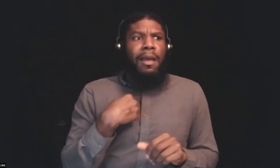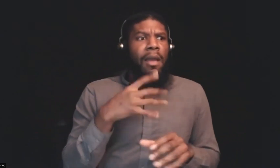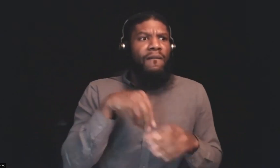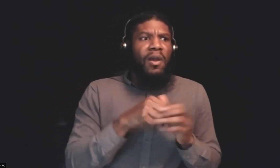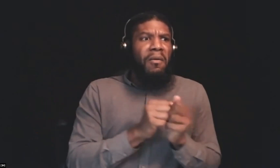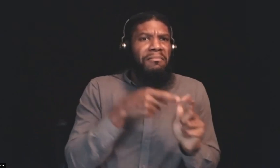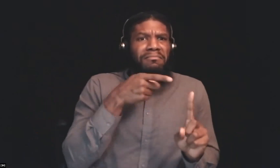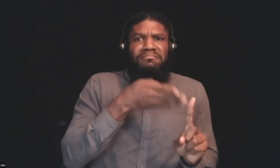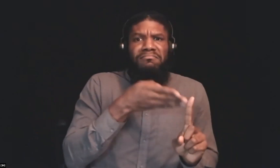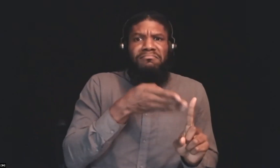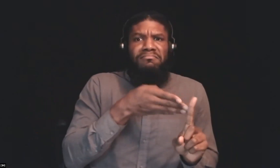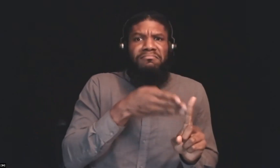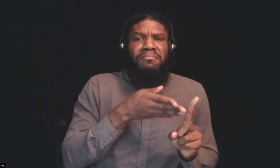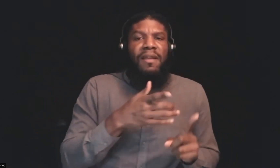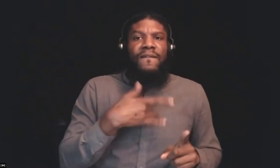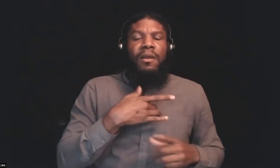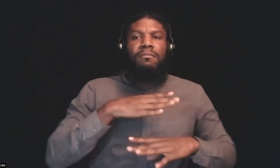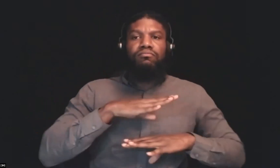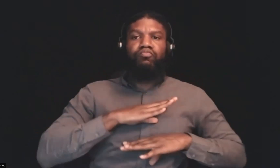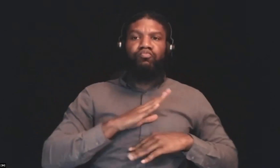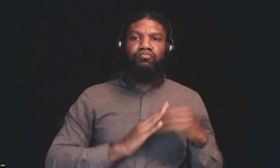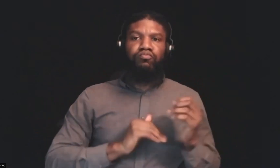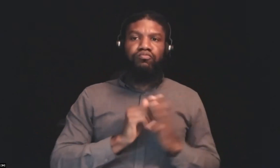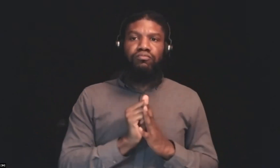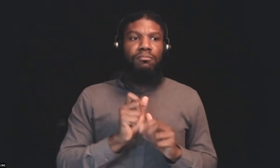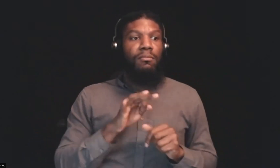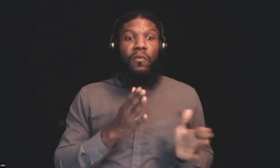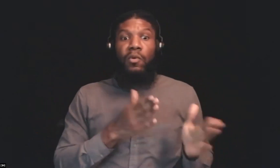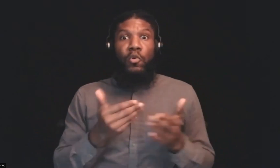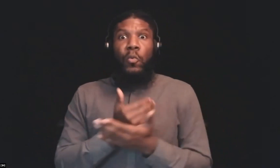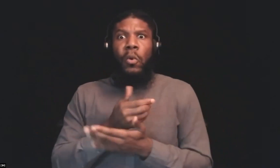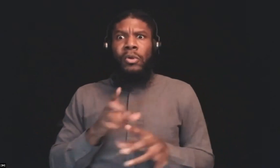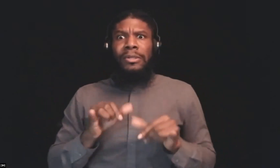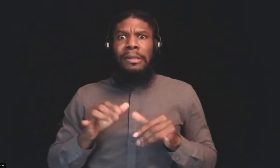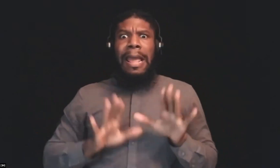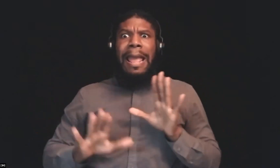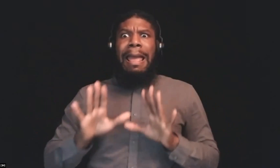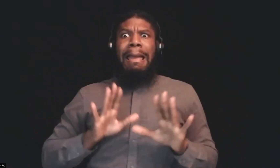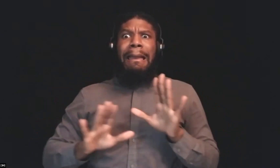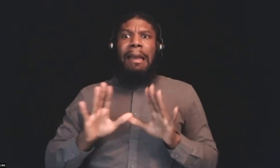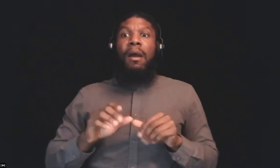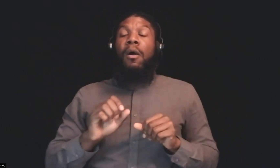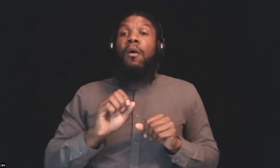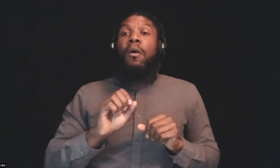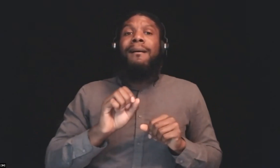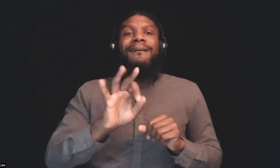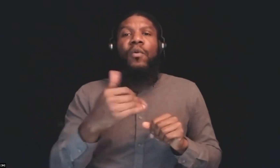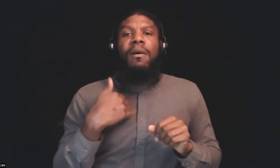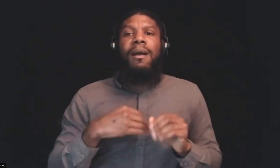have strategies for example for like paragraphing where you're sort of making that really visual.